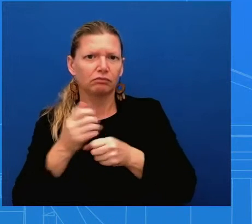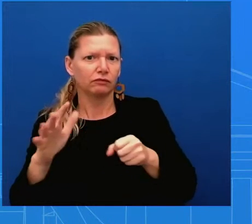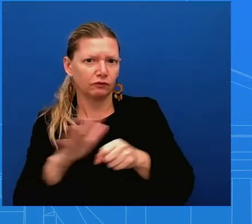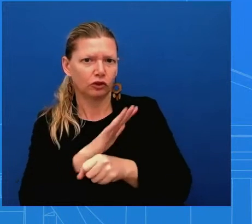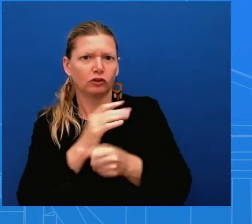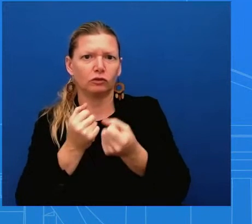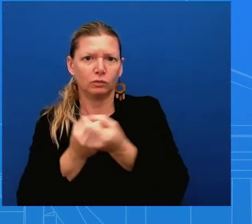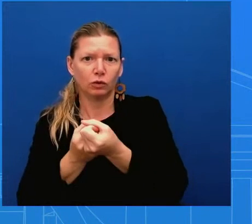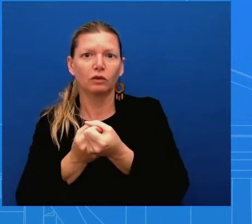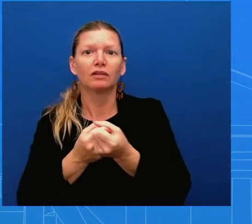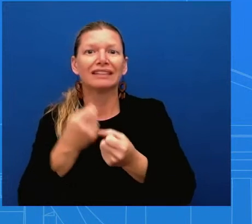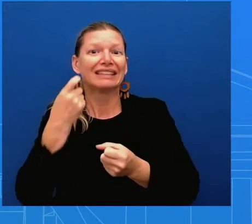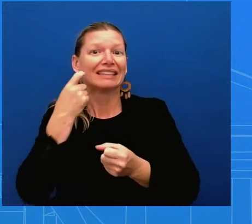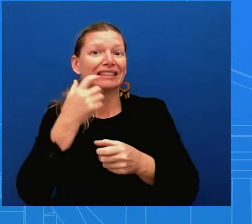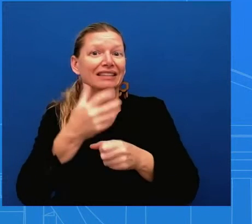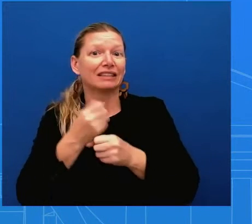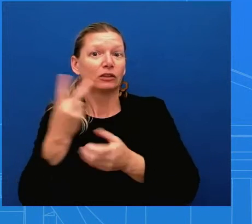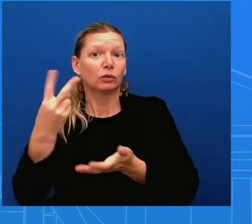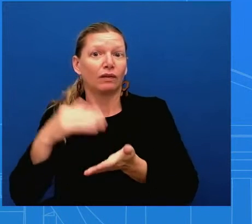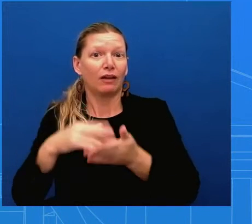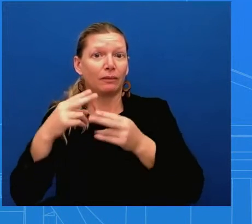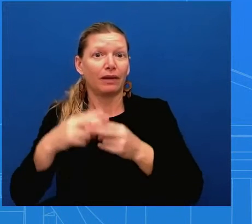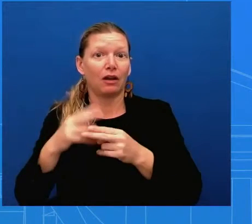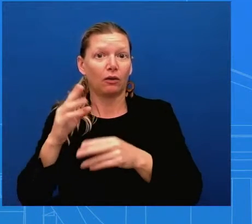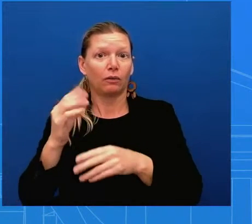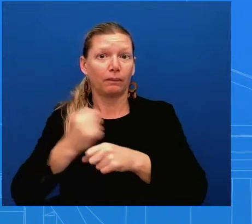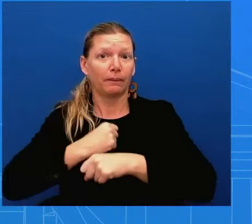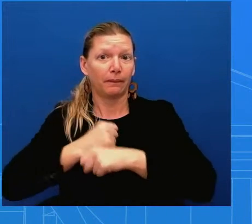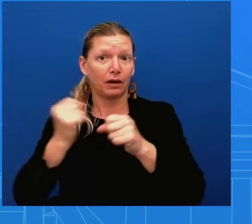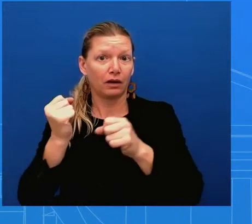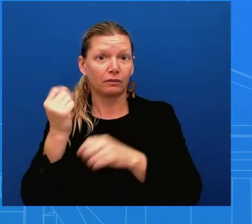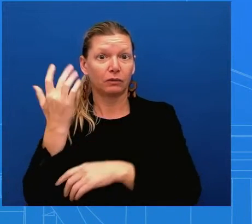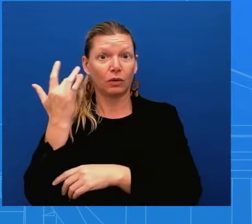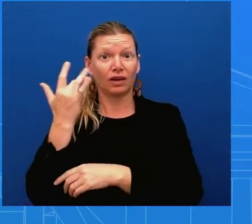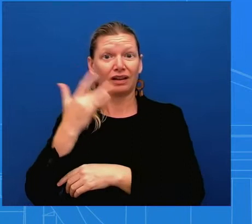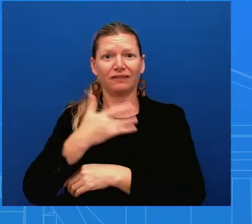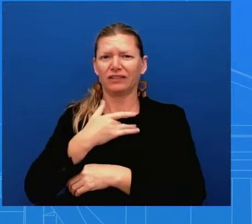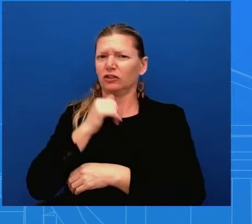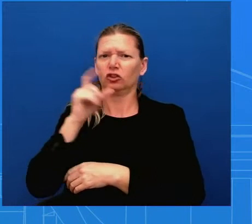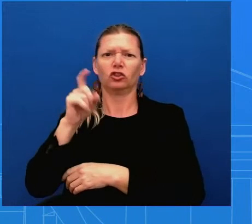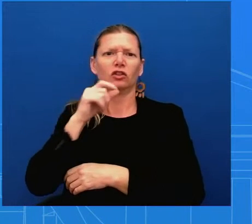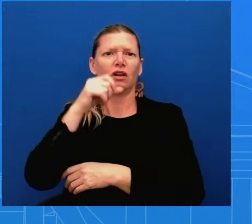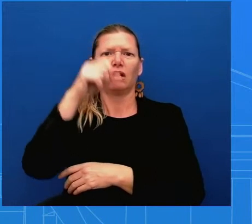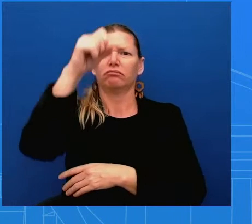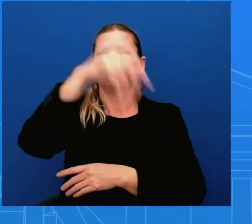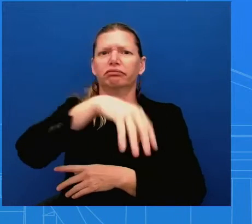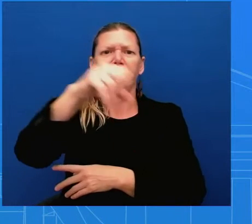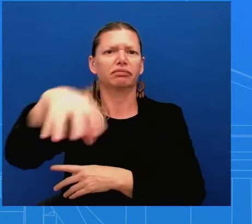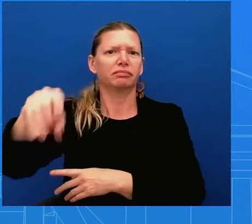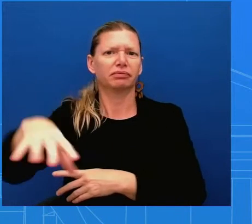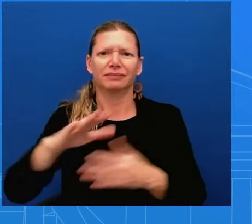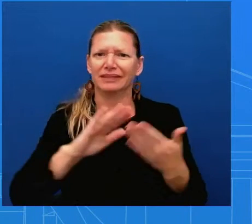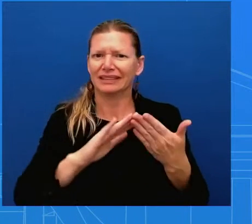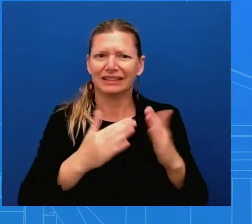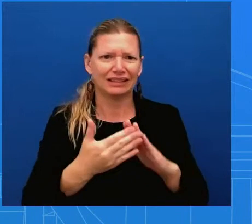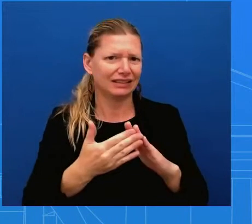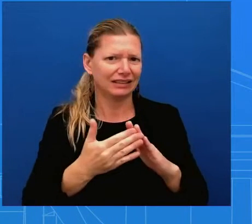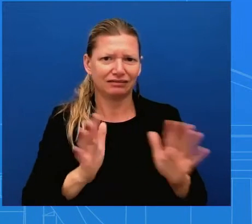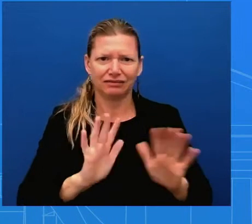We are talking to the Israeli government about this. We still believe it is -- would be a mistake to launch a major military operation